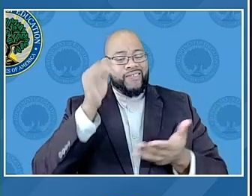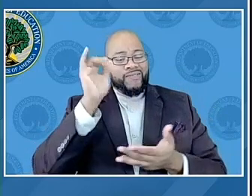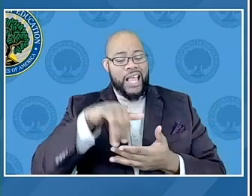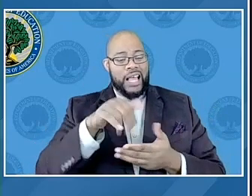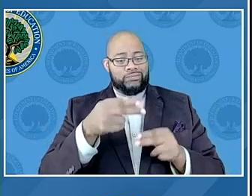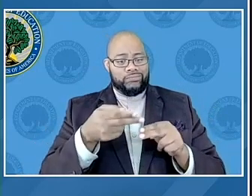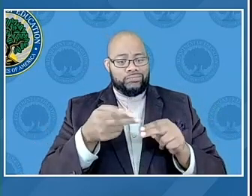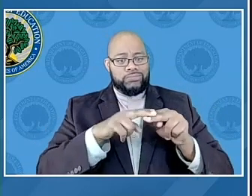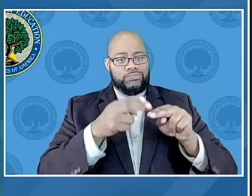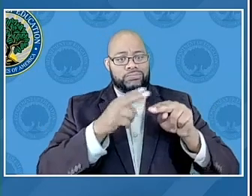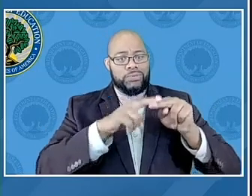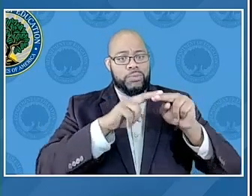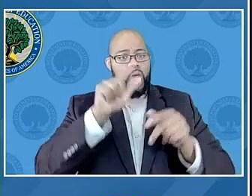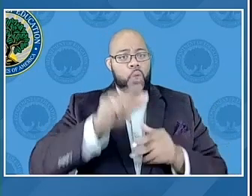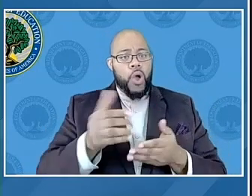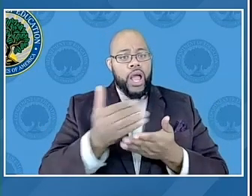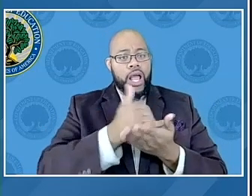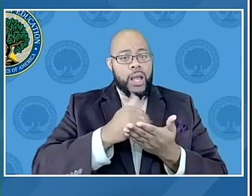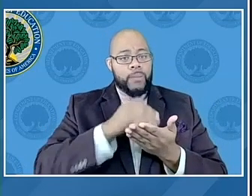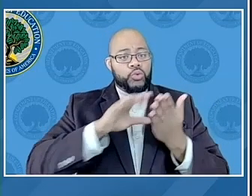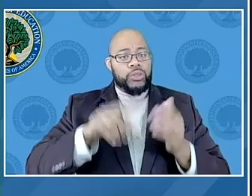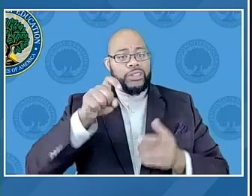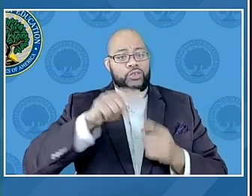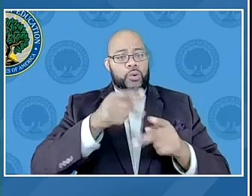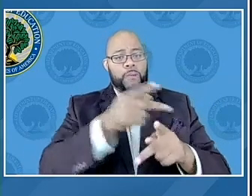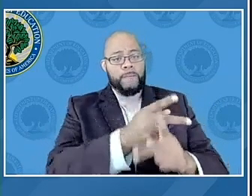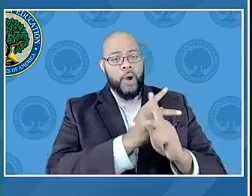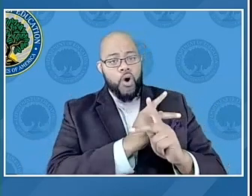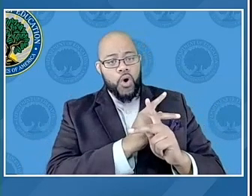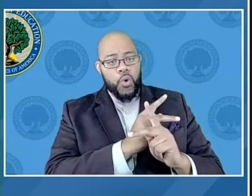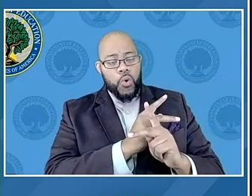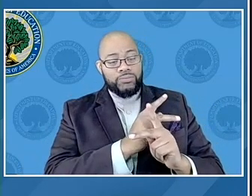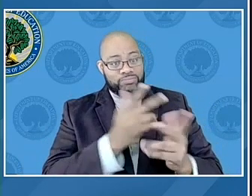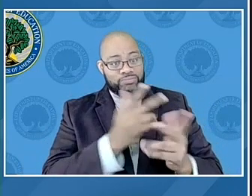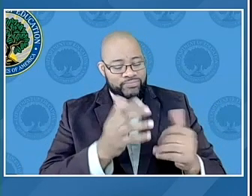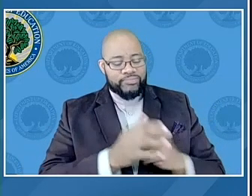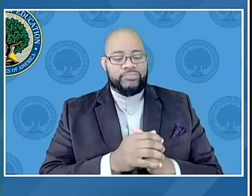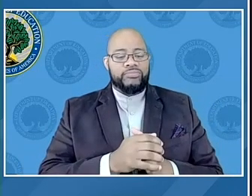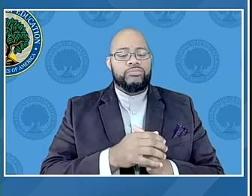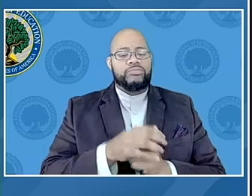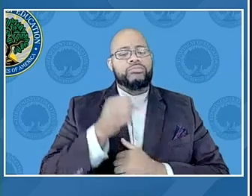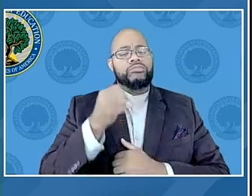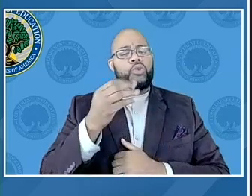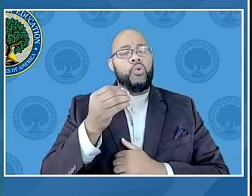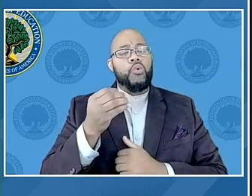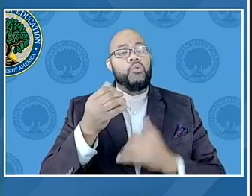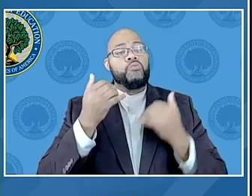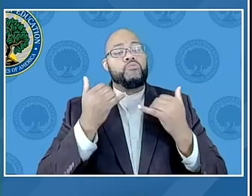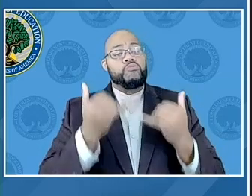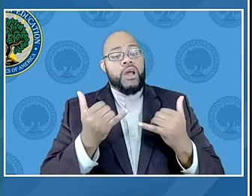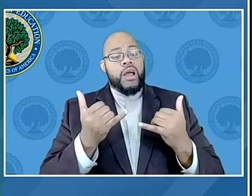low income students' need to borrow, right? And so now they're at no other means but